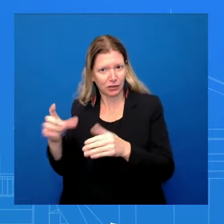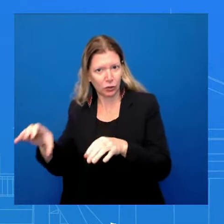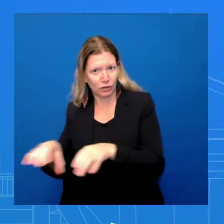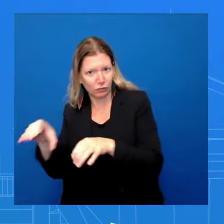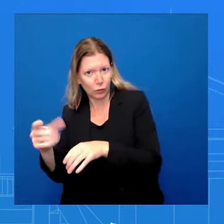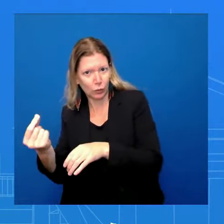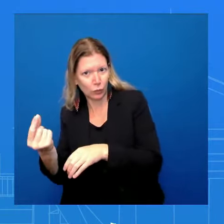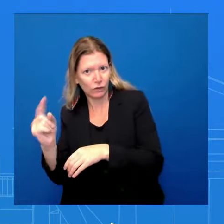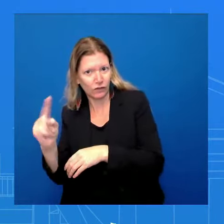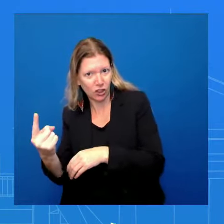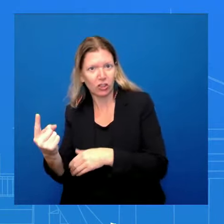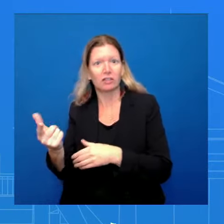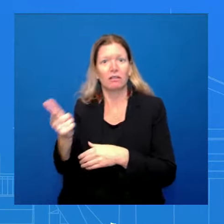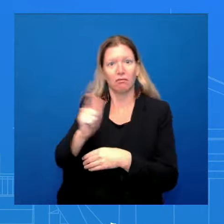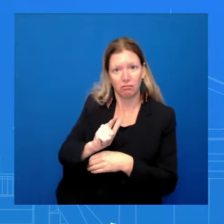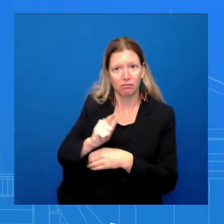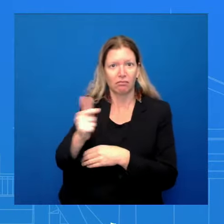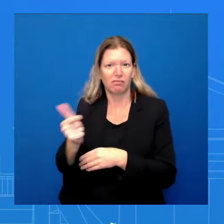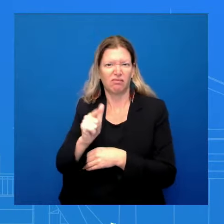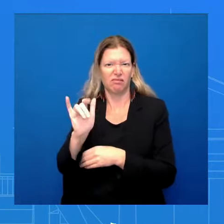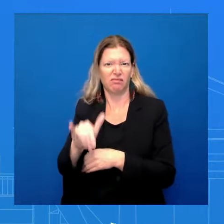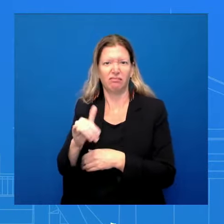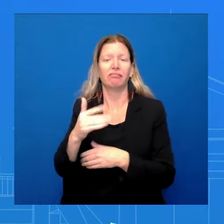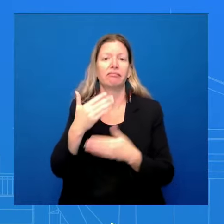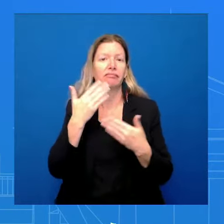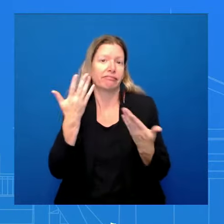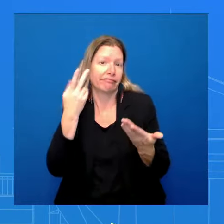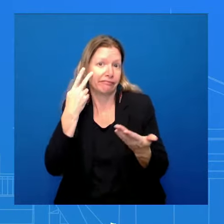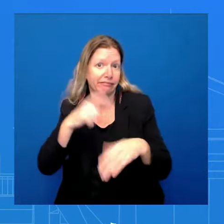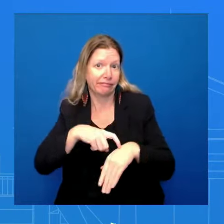I have a question on Russia, China, and North Korea.